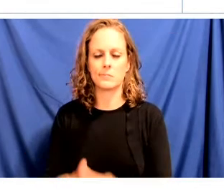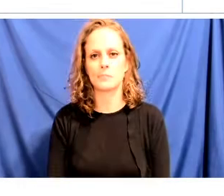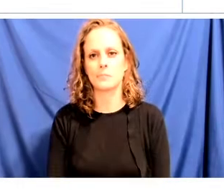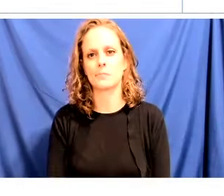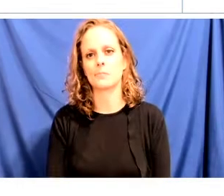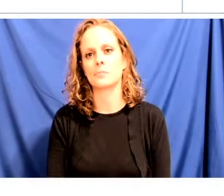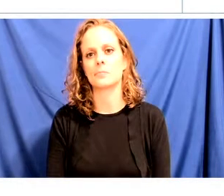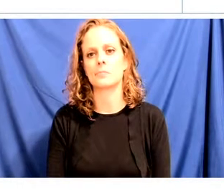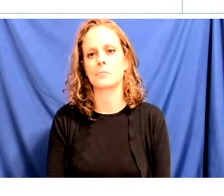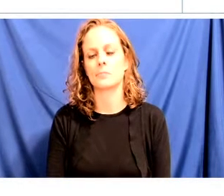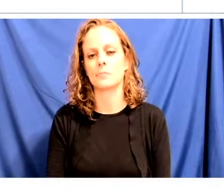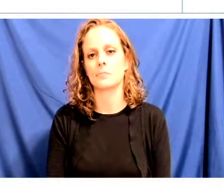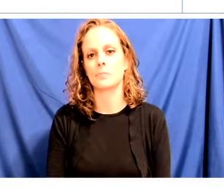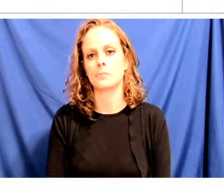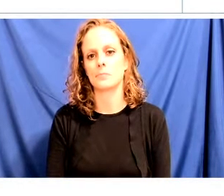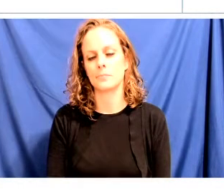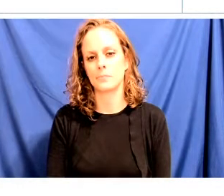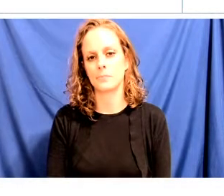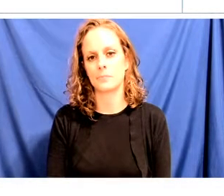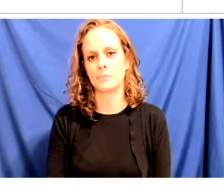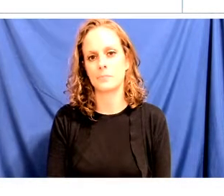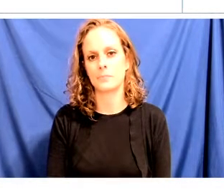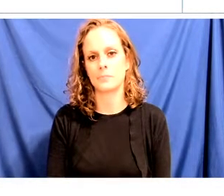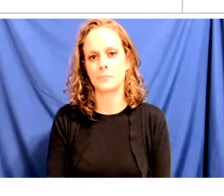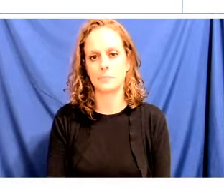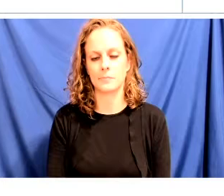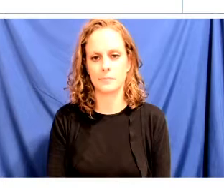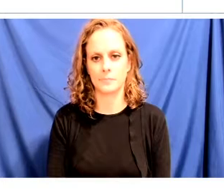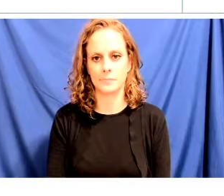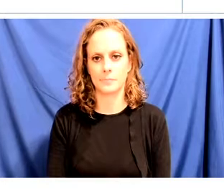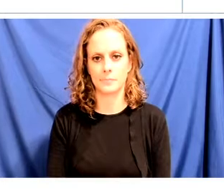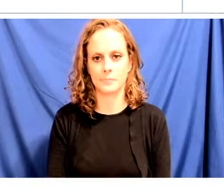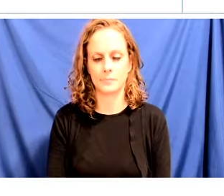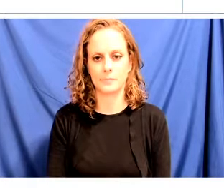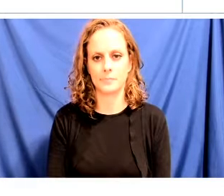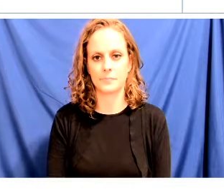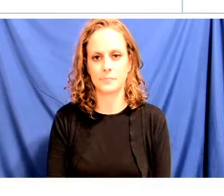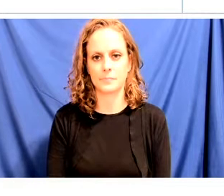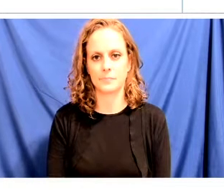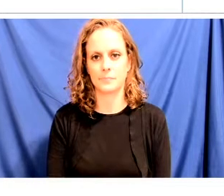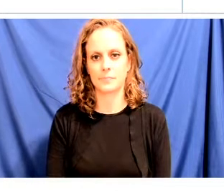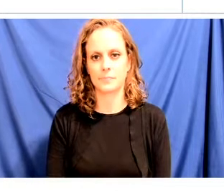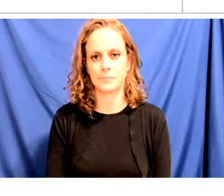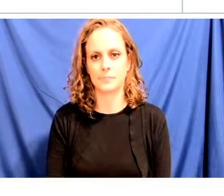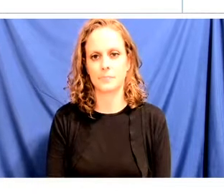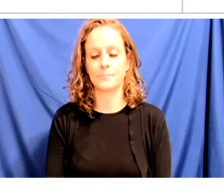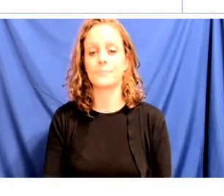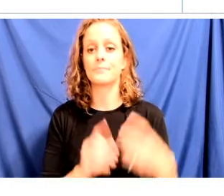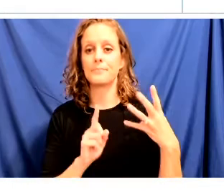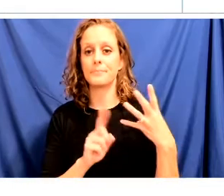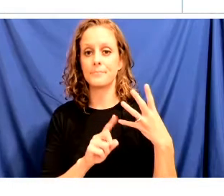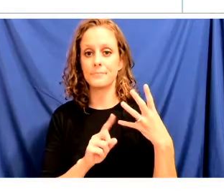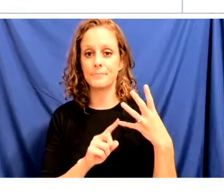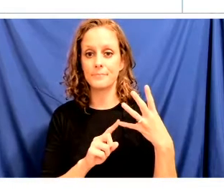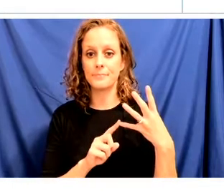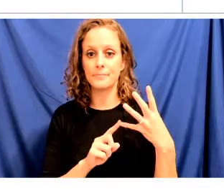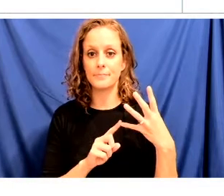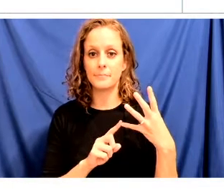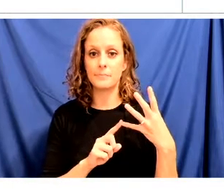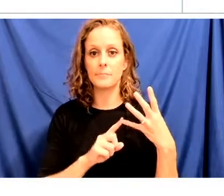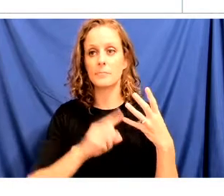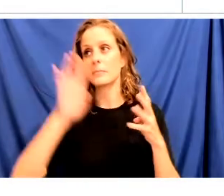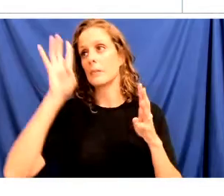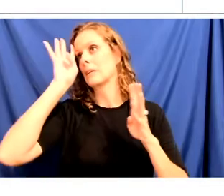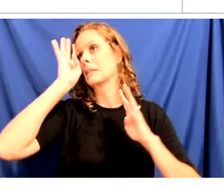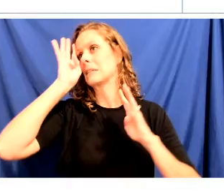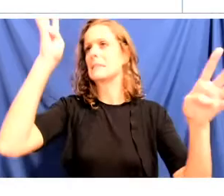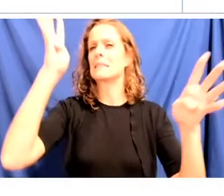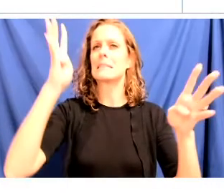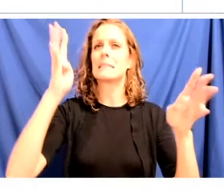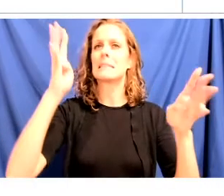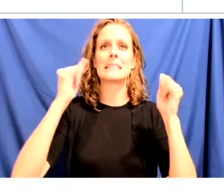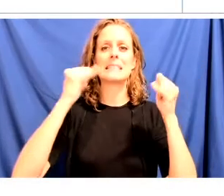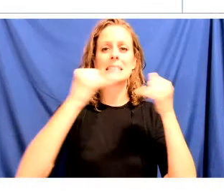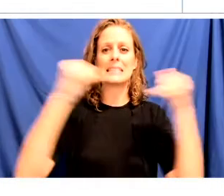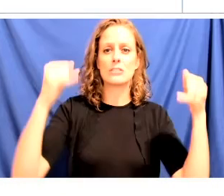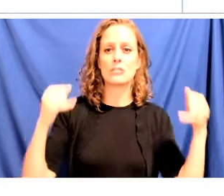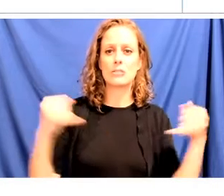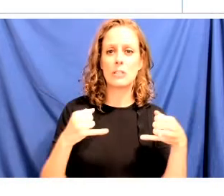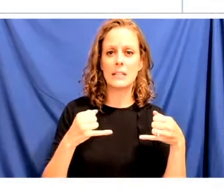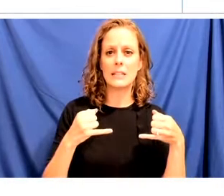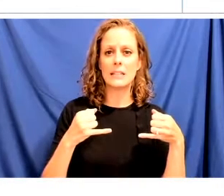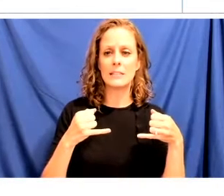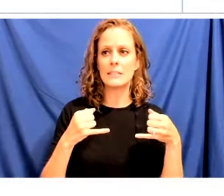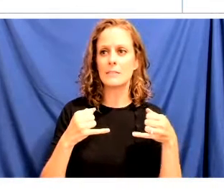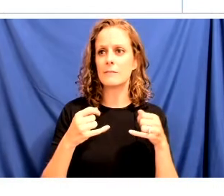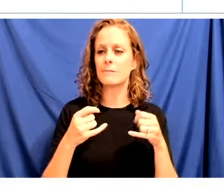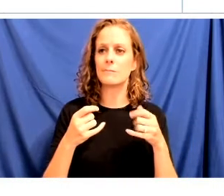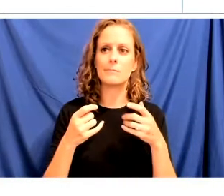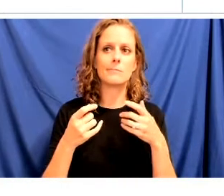And, and this is a discretionary item that we can use, we can start by using the current districts and adjusting their populations to equalize them.